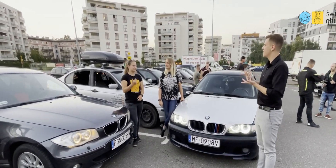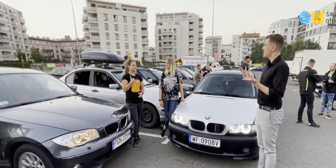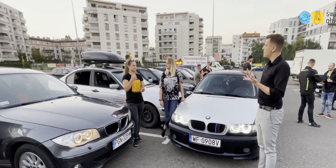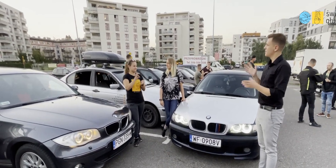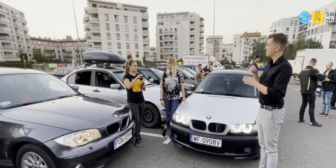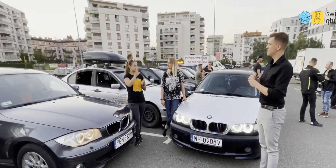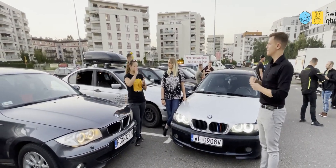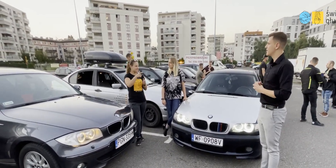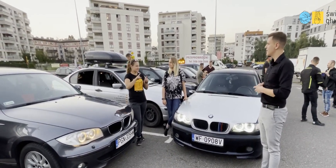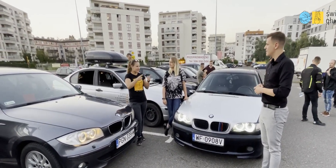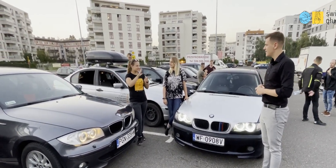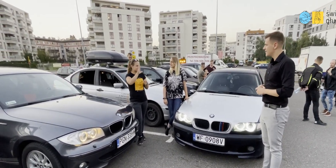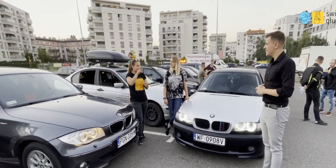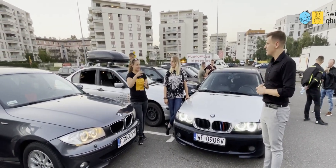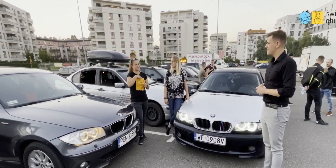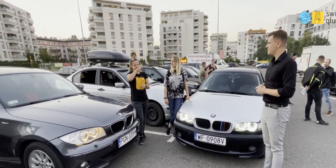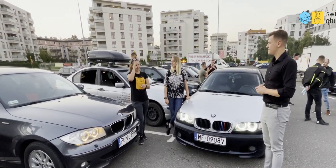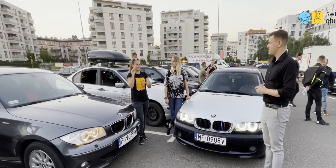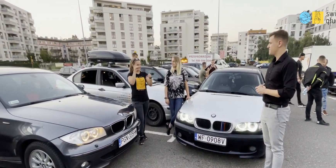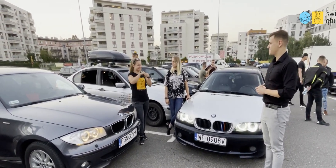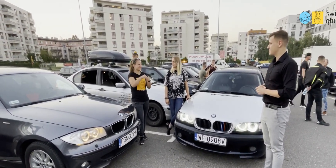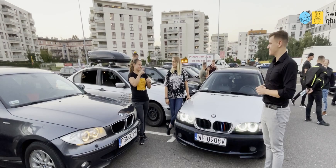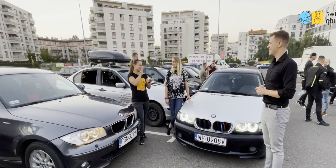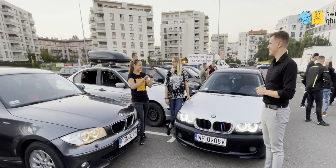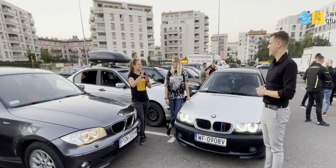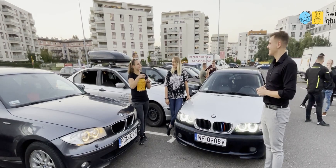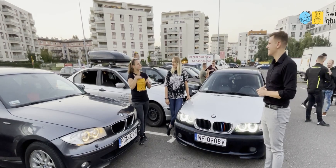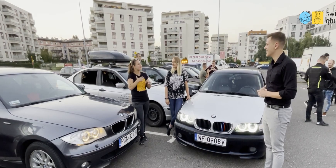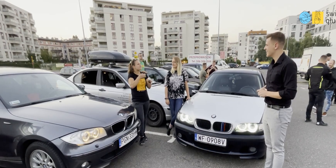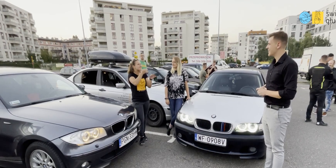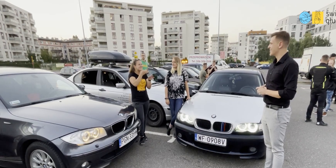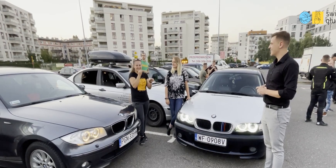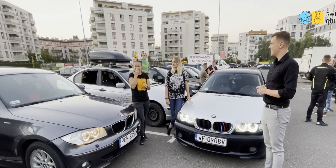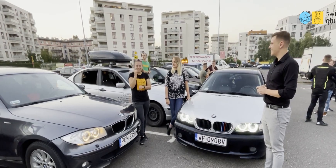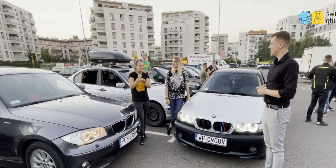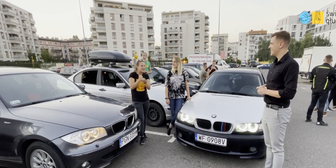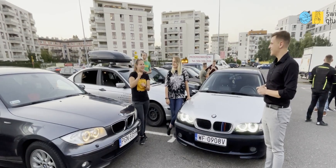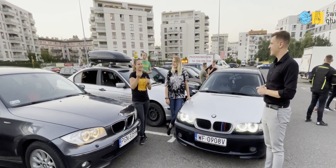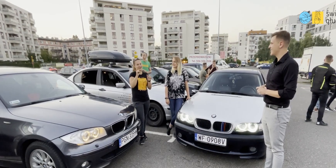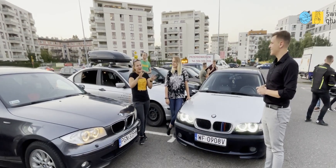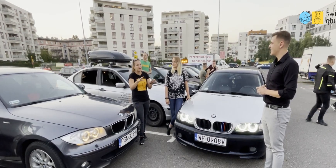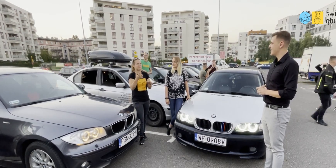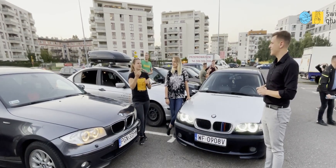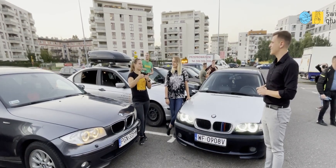[G]: I found out that there is something organized like that, so I came just out of curiosity. I am also very interested in the topic of cars -